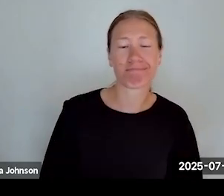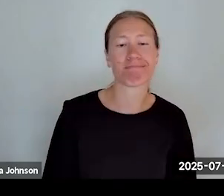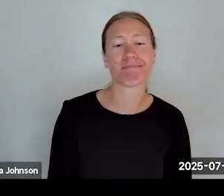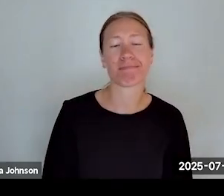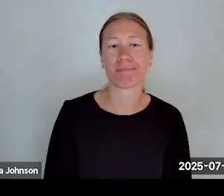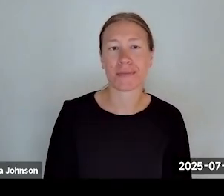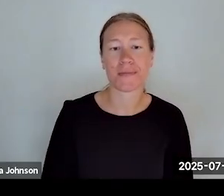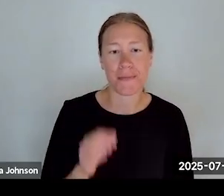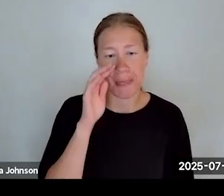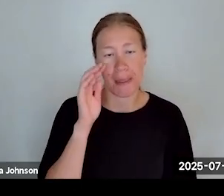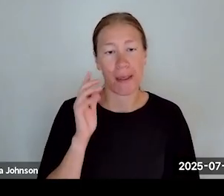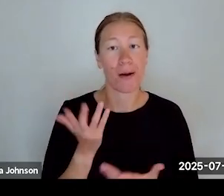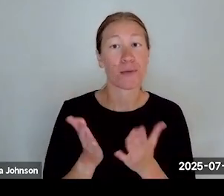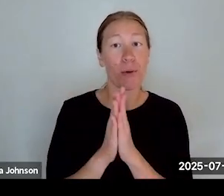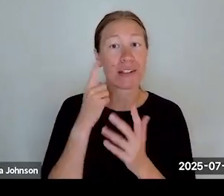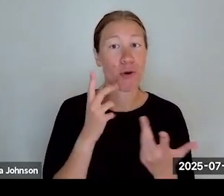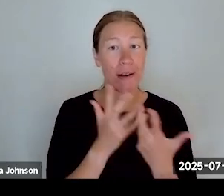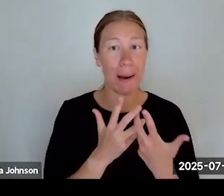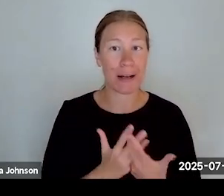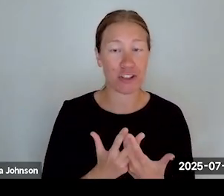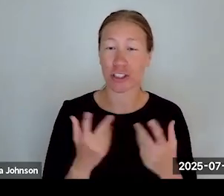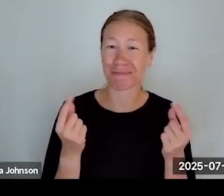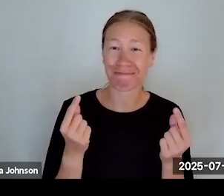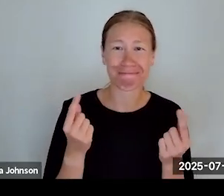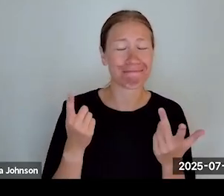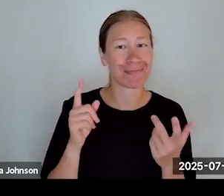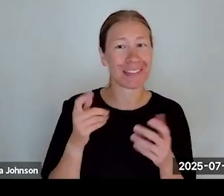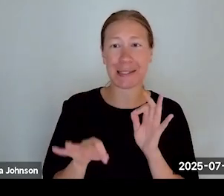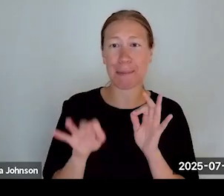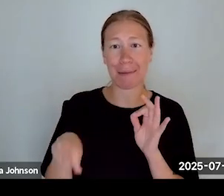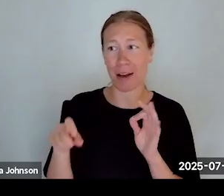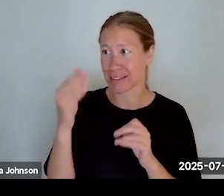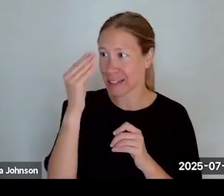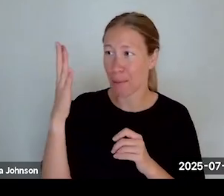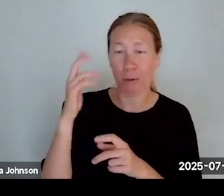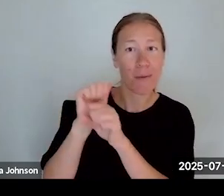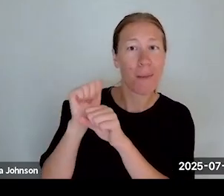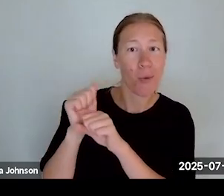A request for accommodation simply needs to let your employer know that you're seeking assistance with job functions